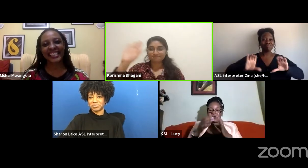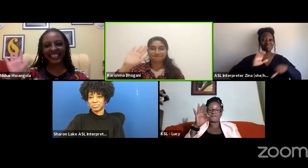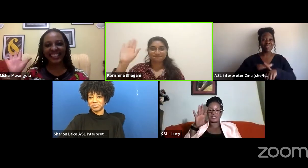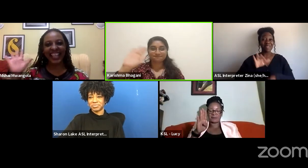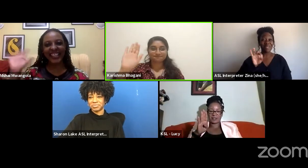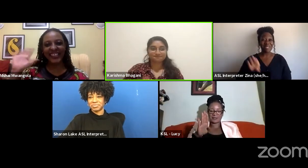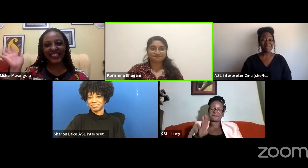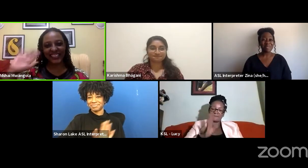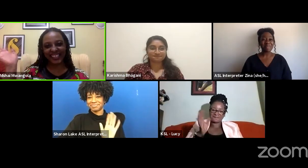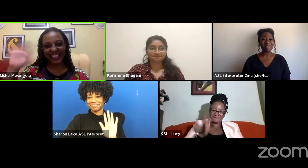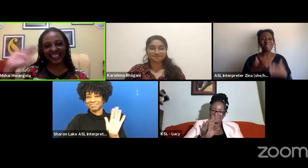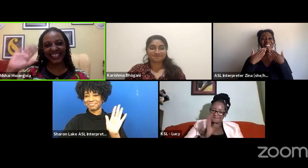Thank you.